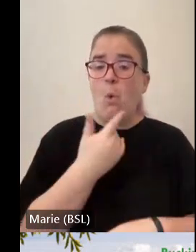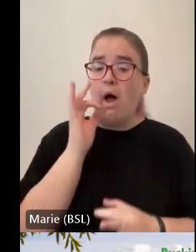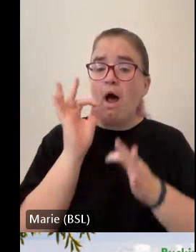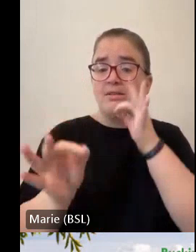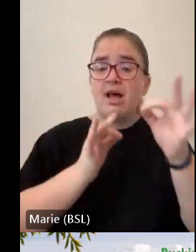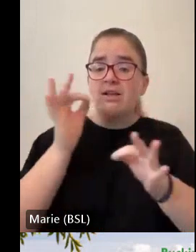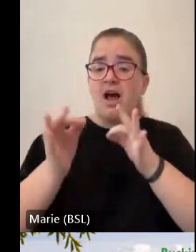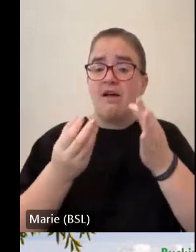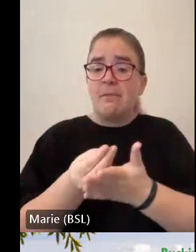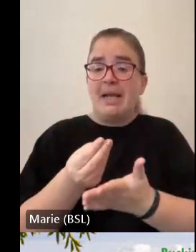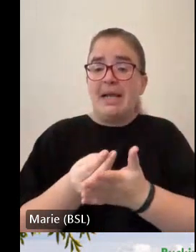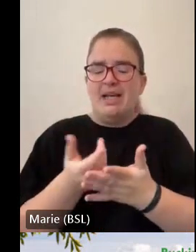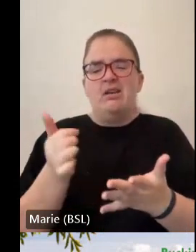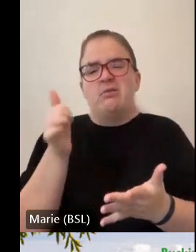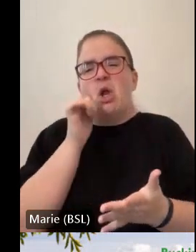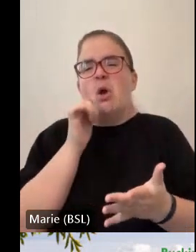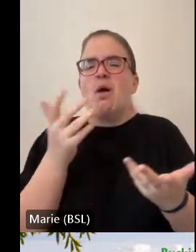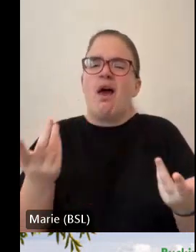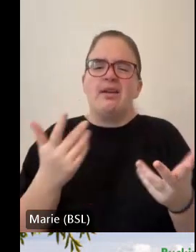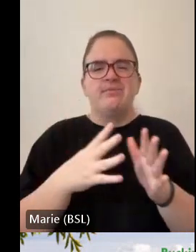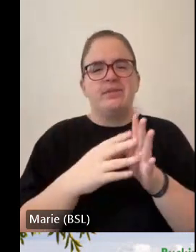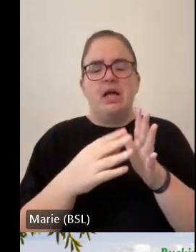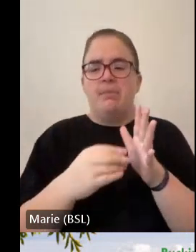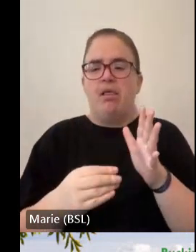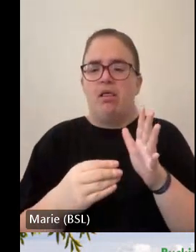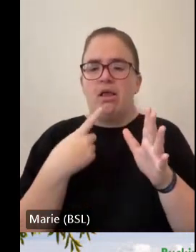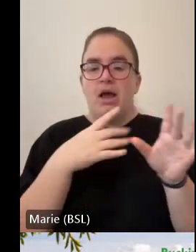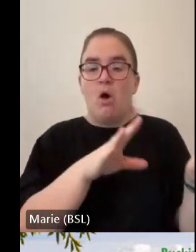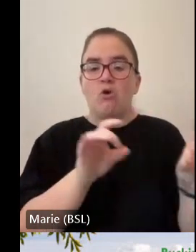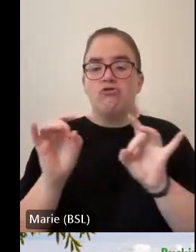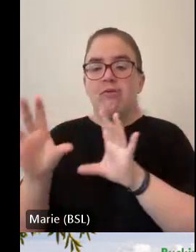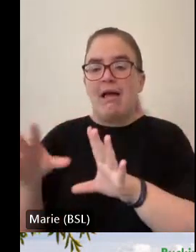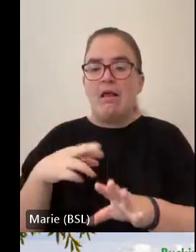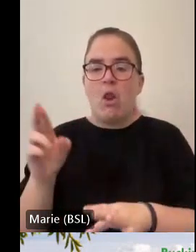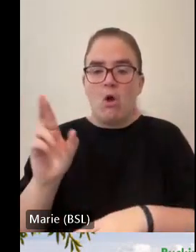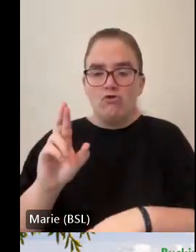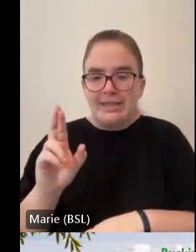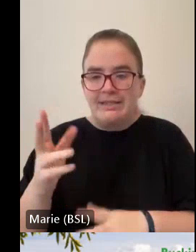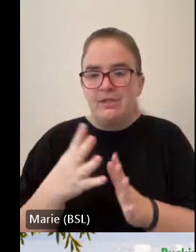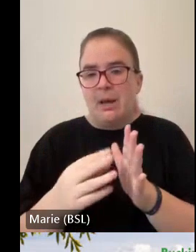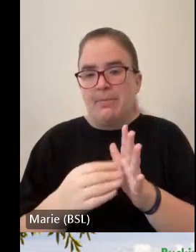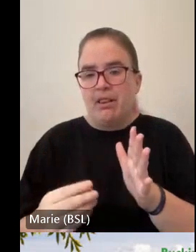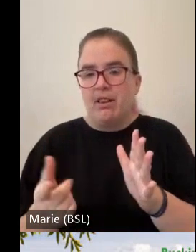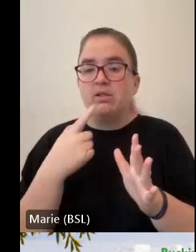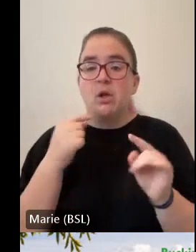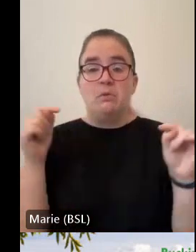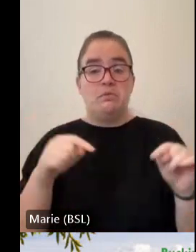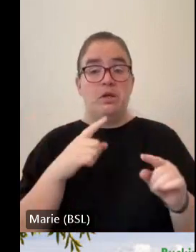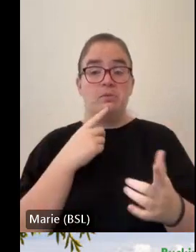And it may have been, you know, the common ones were the so-called Australian lottery, for example, where in order to